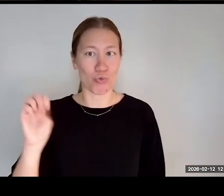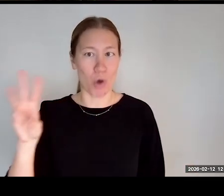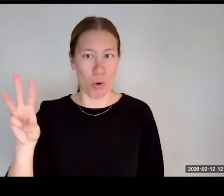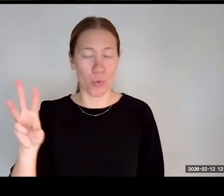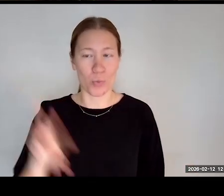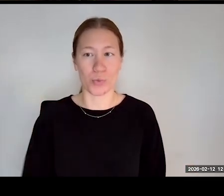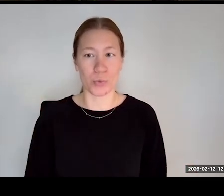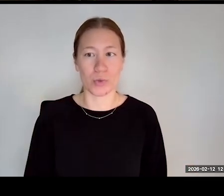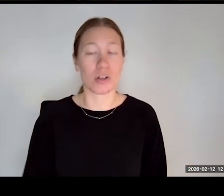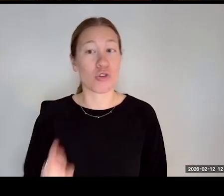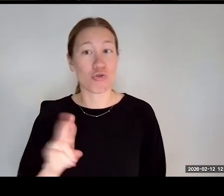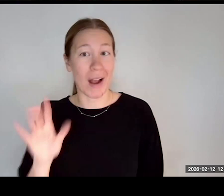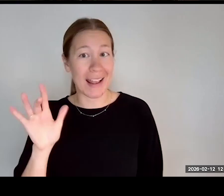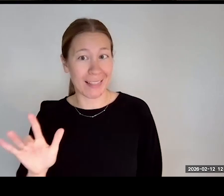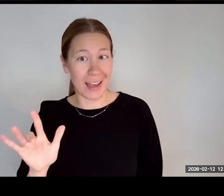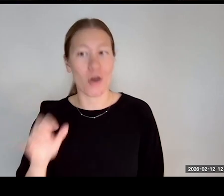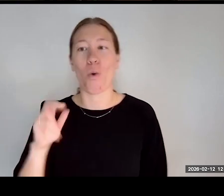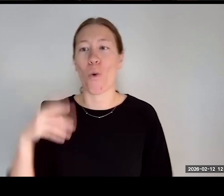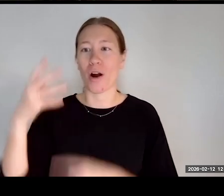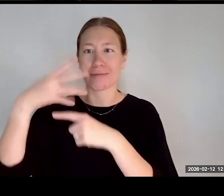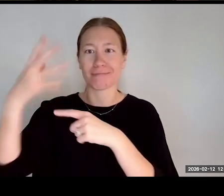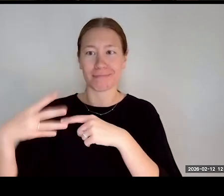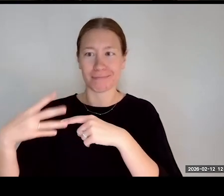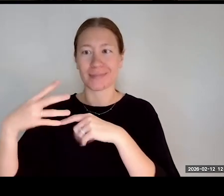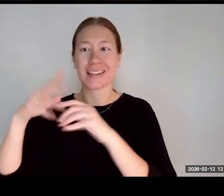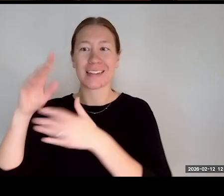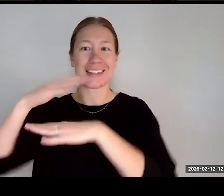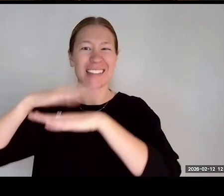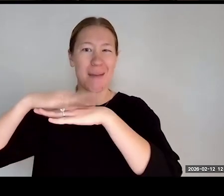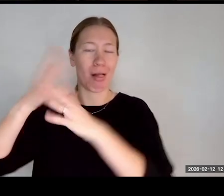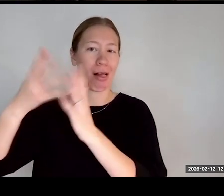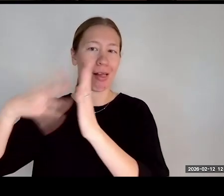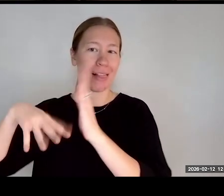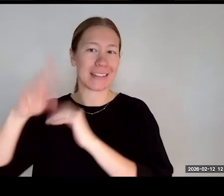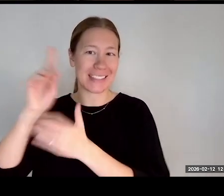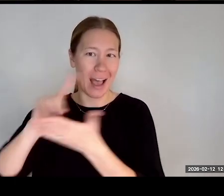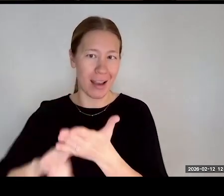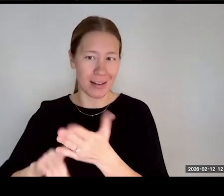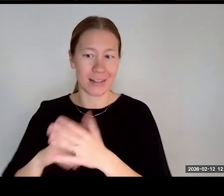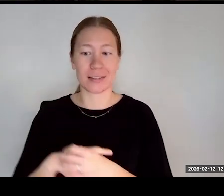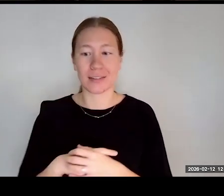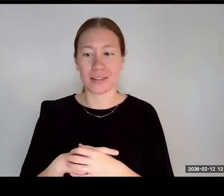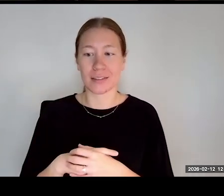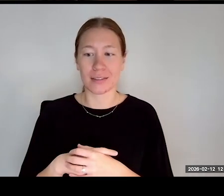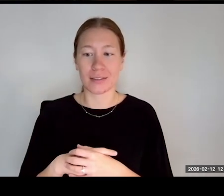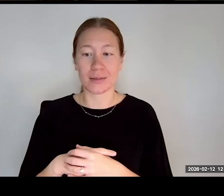or I'm going to go into my table design panel. By right click, I'm going to select table properties